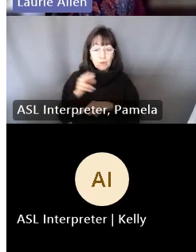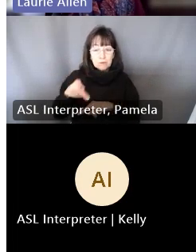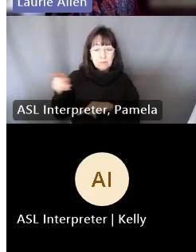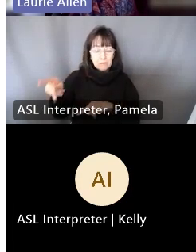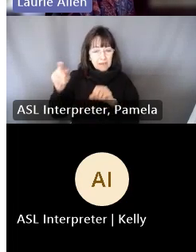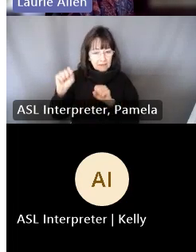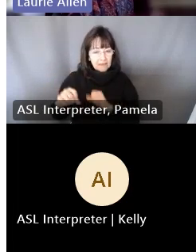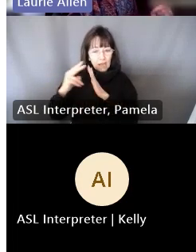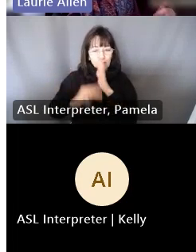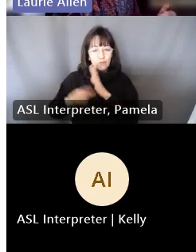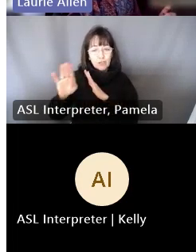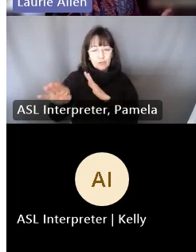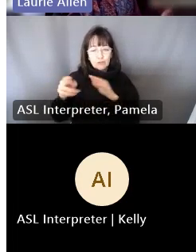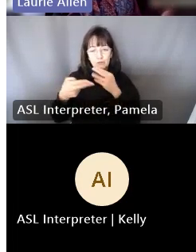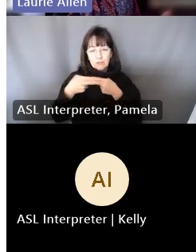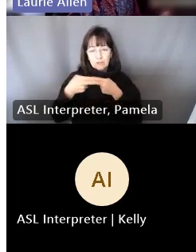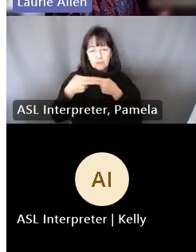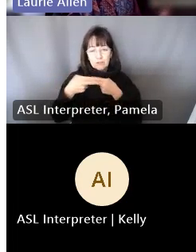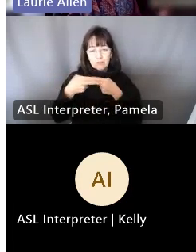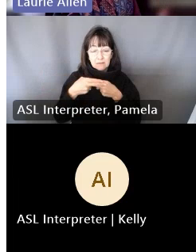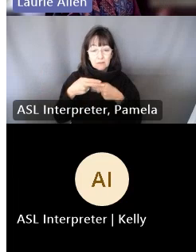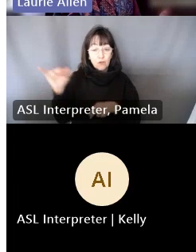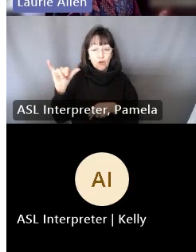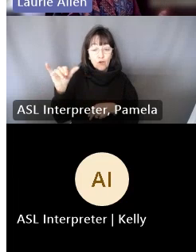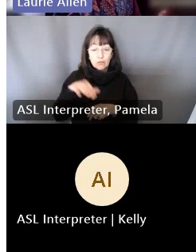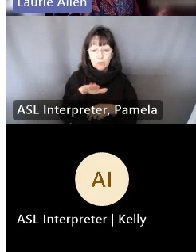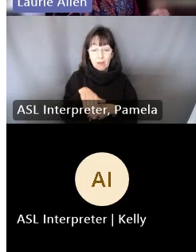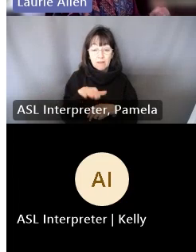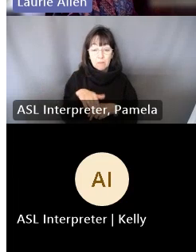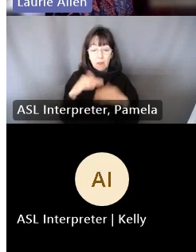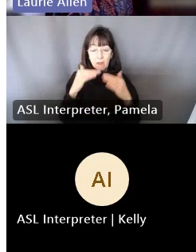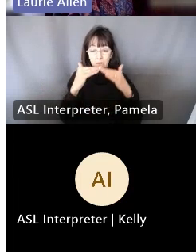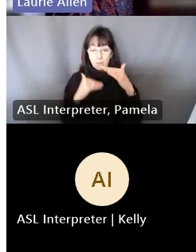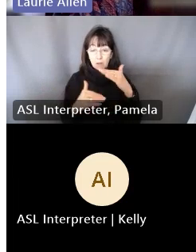Also, at the bottom of your screen, below the slides, you'll see a “More Actions” option.